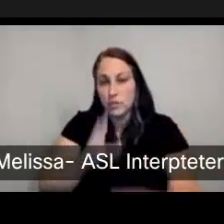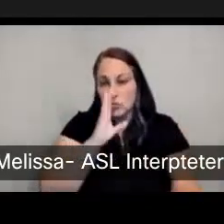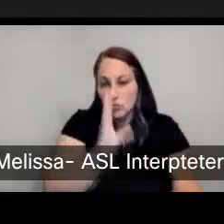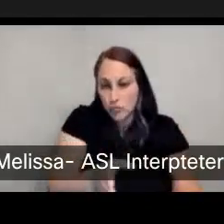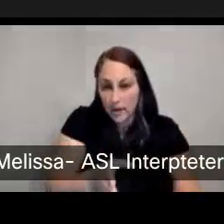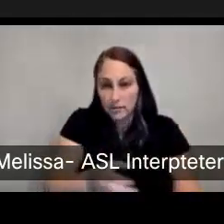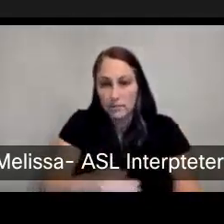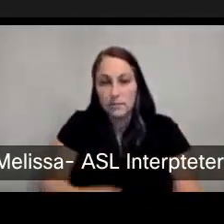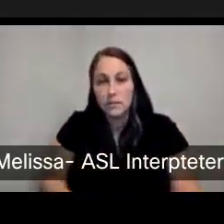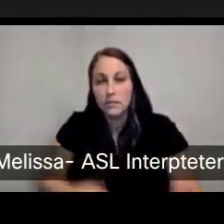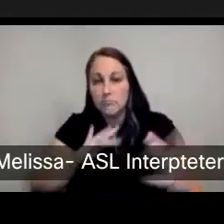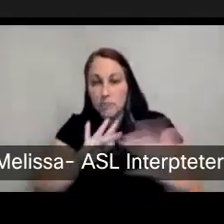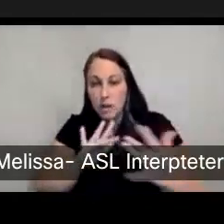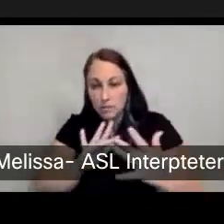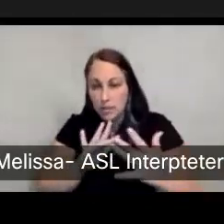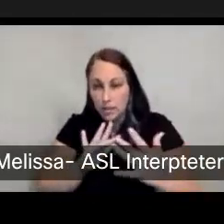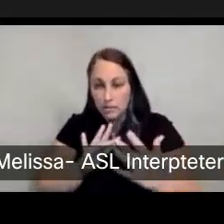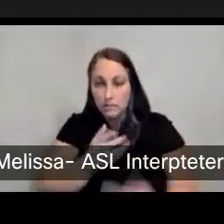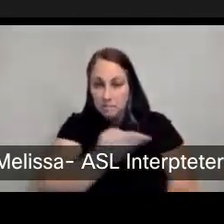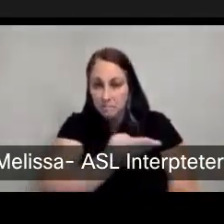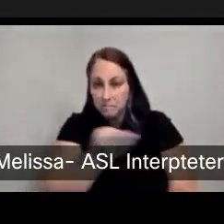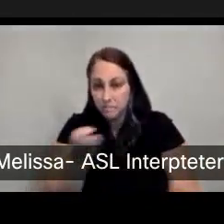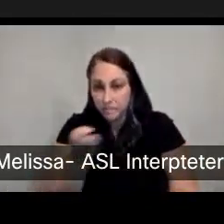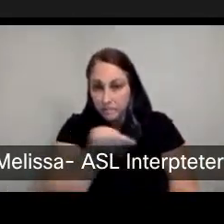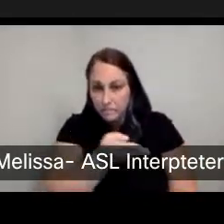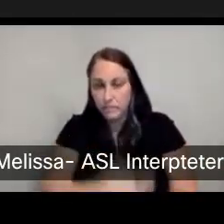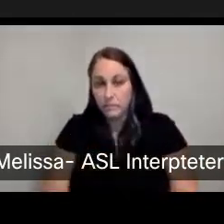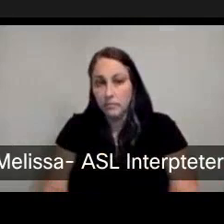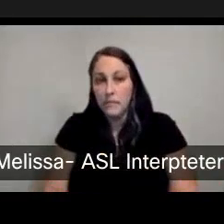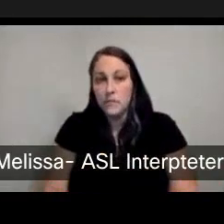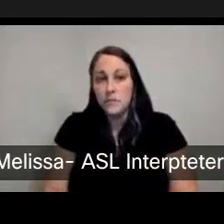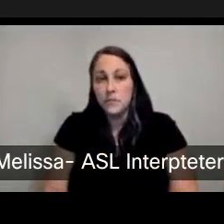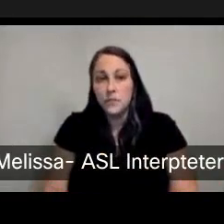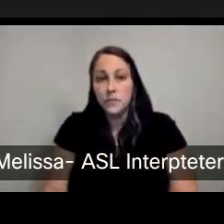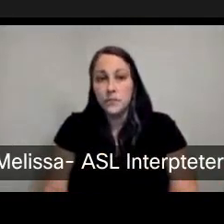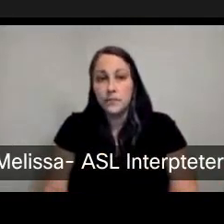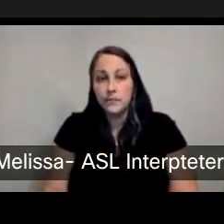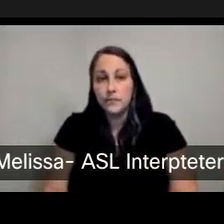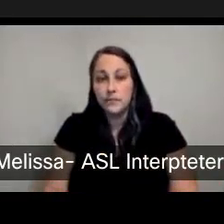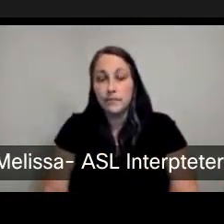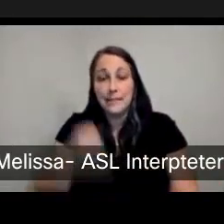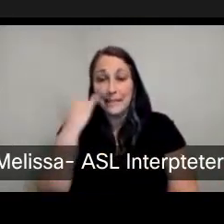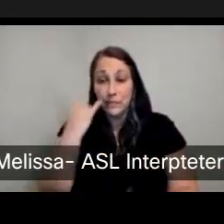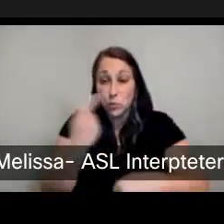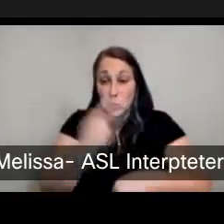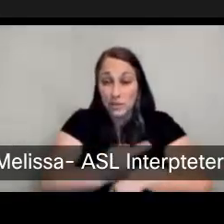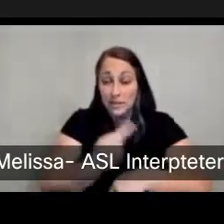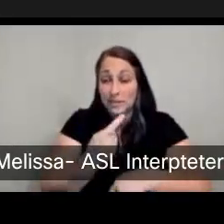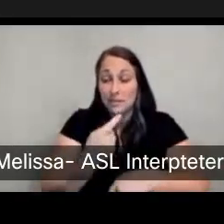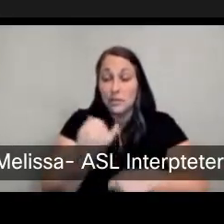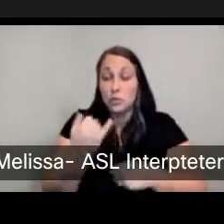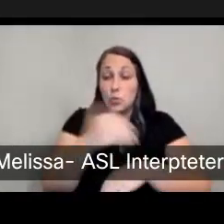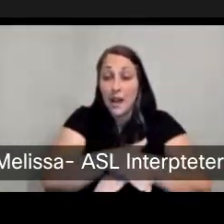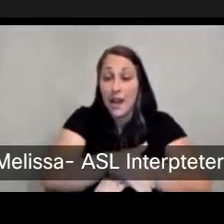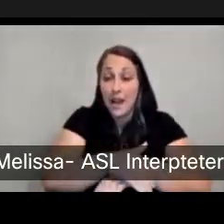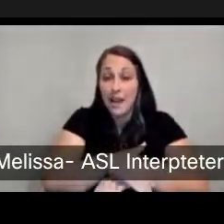um you can feel free to reach out to us if your uh question um is not addressed tonight and or if you